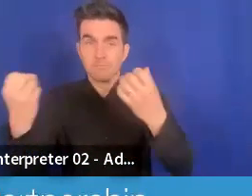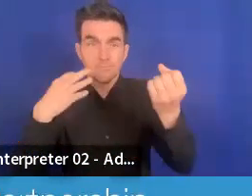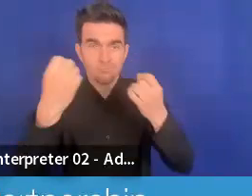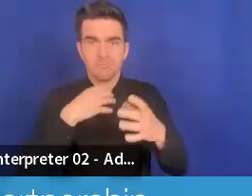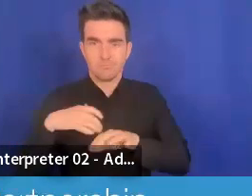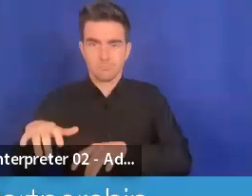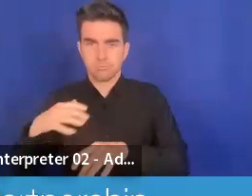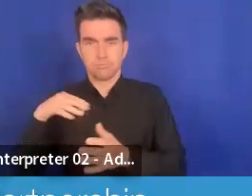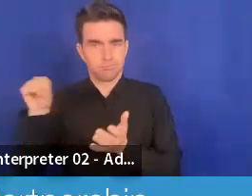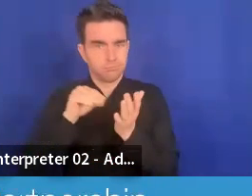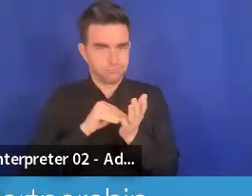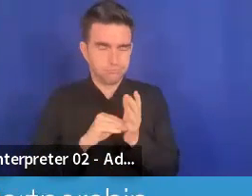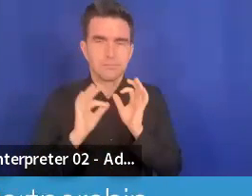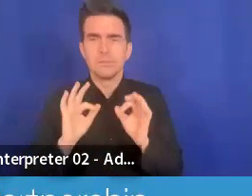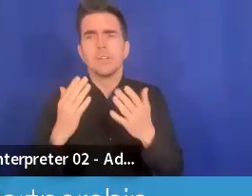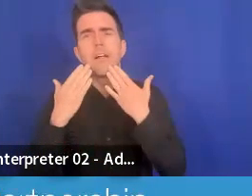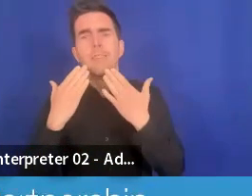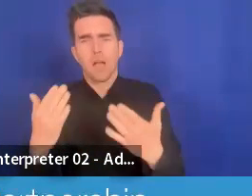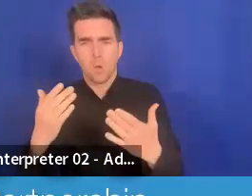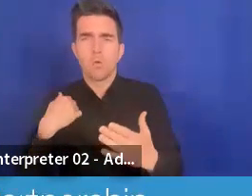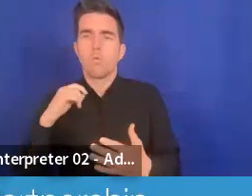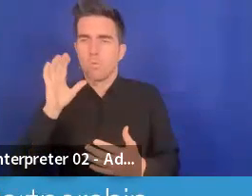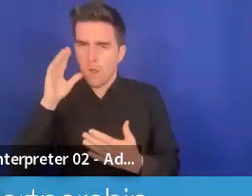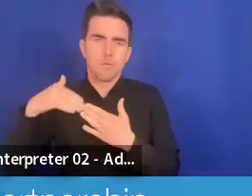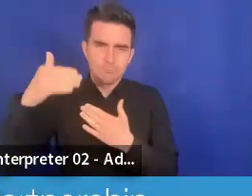to many of the resources, social media chats and news links.